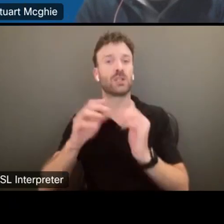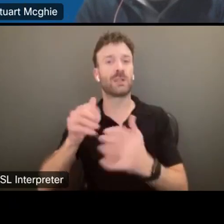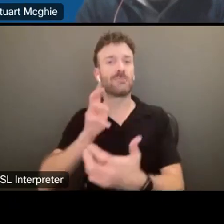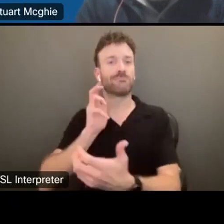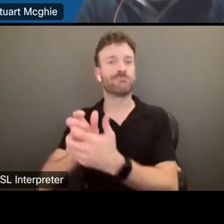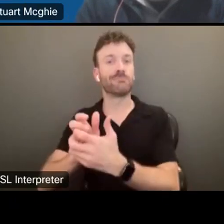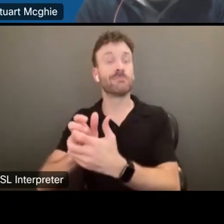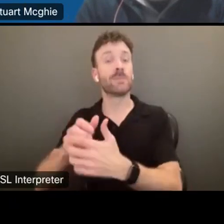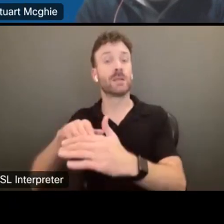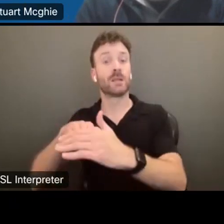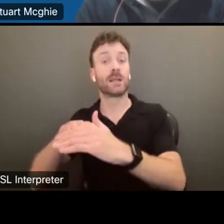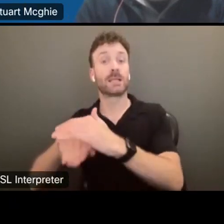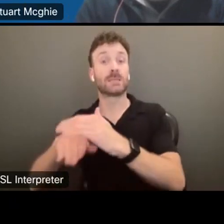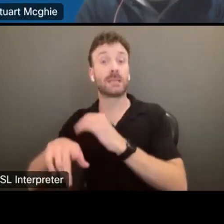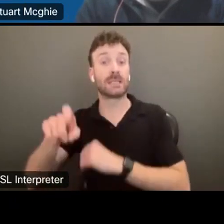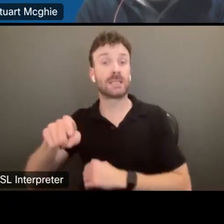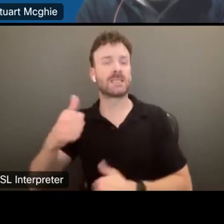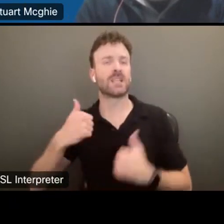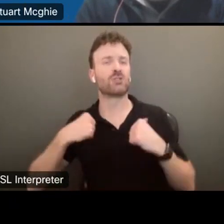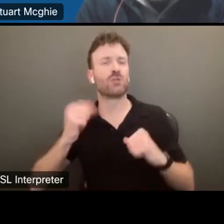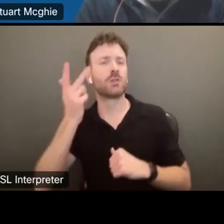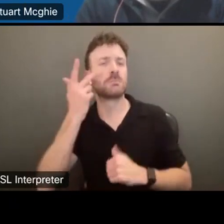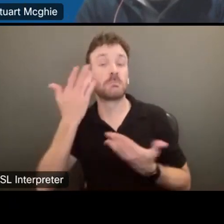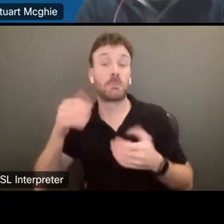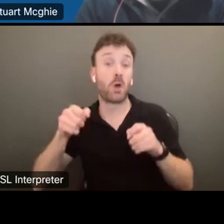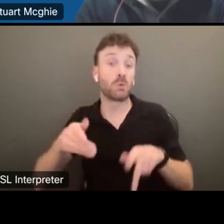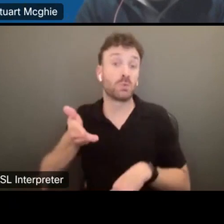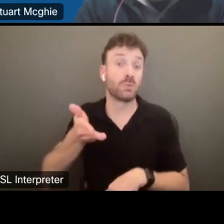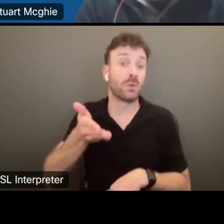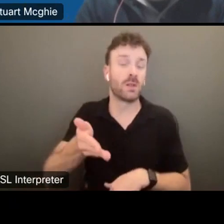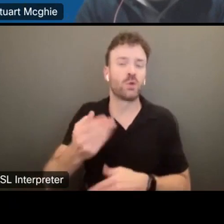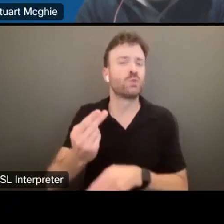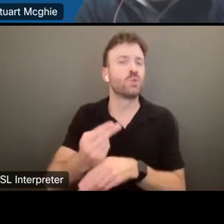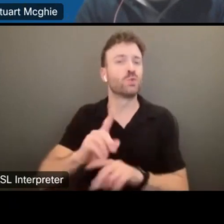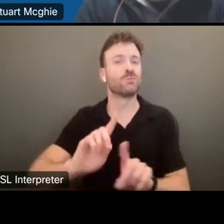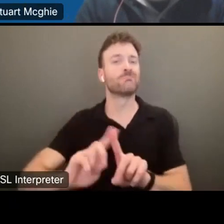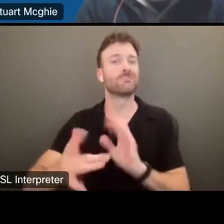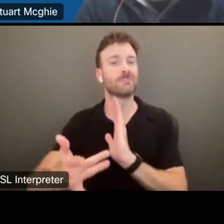needs, and to try to see if there's opportunities to leverage those technologies specifically